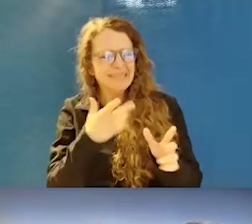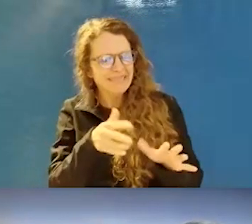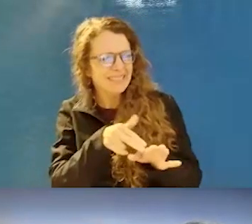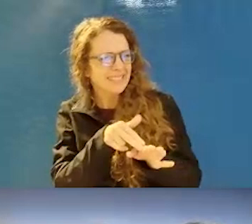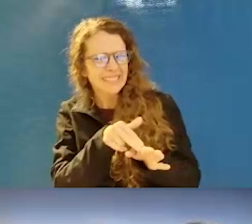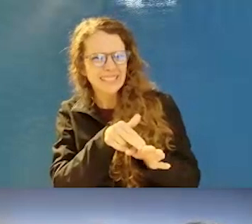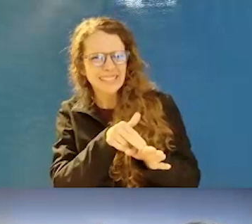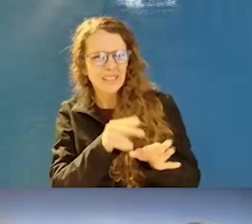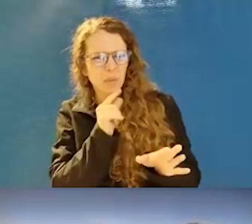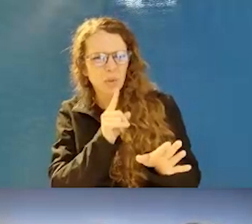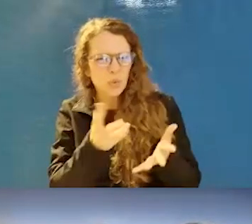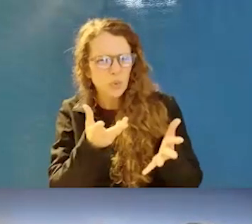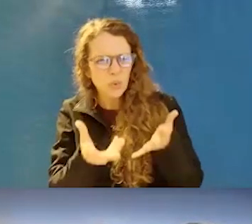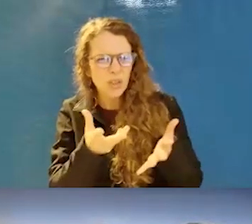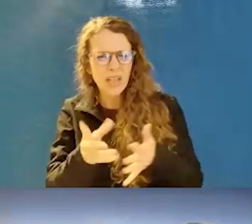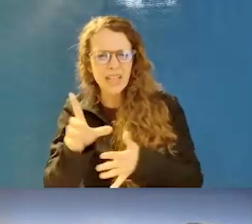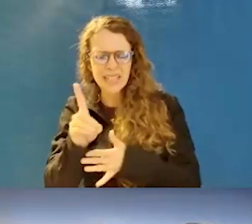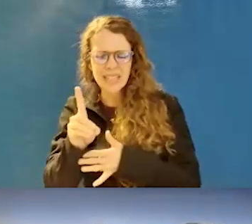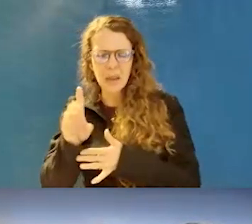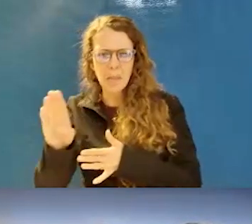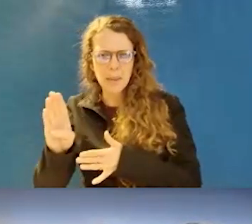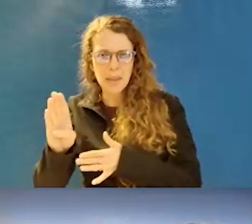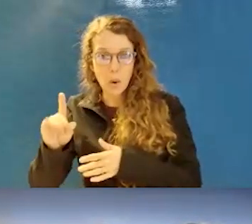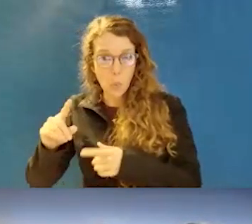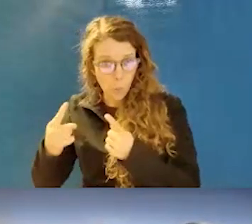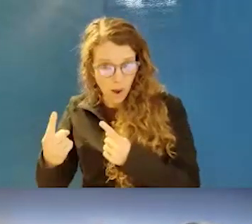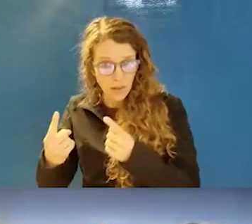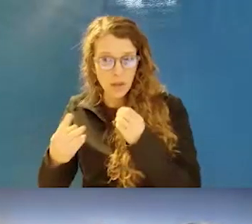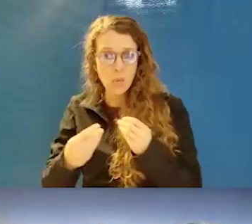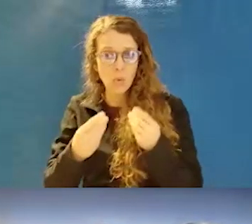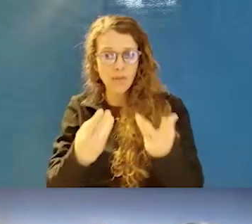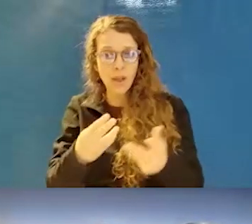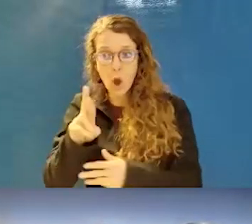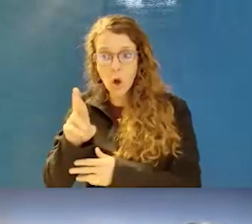Sorry on a DB1, you provide an RSI response